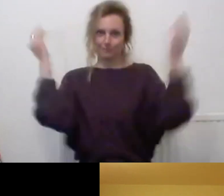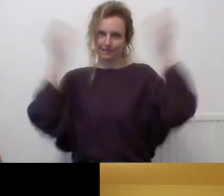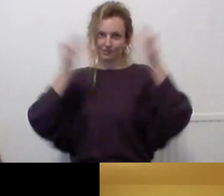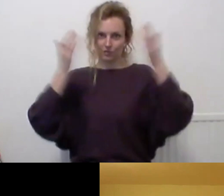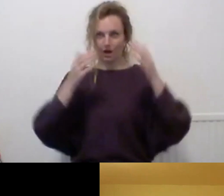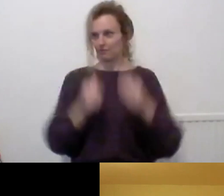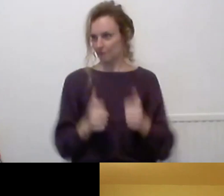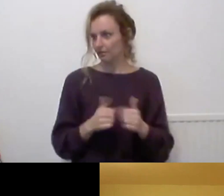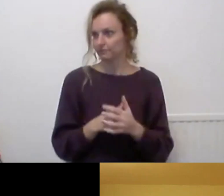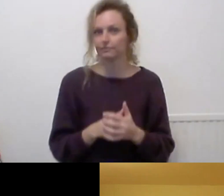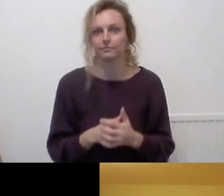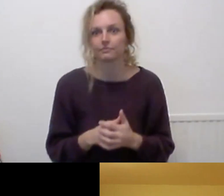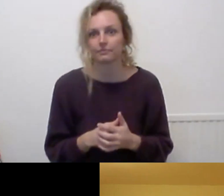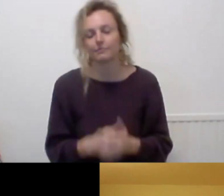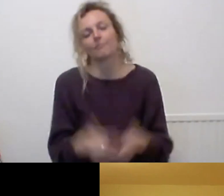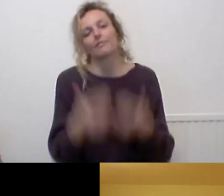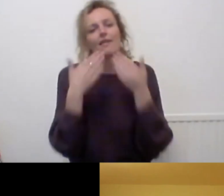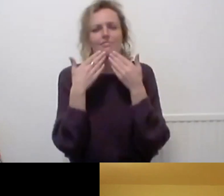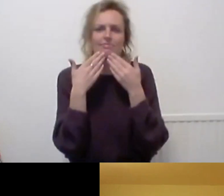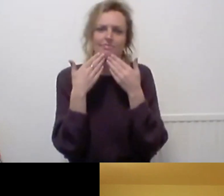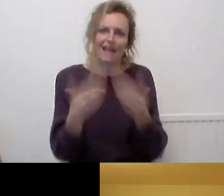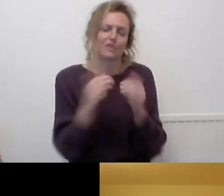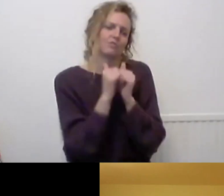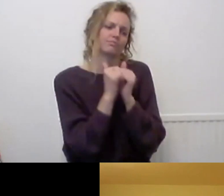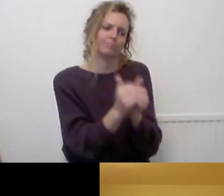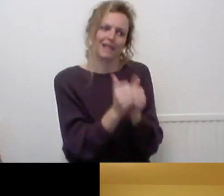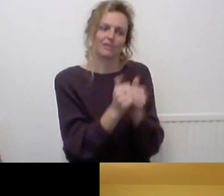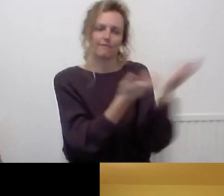Thank you. It's a pleasure. Thank you for that introduction. So I'll start with everyone hear